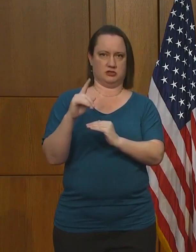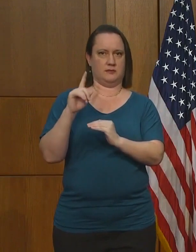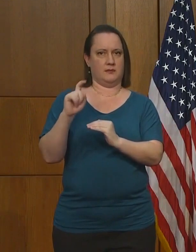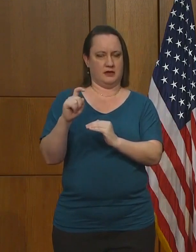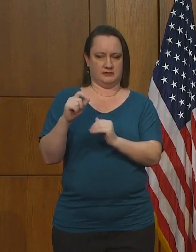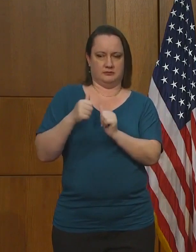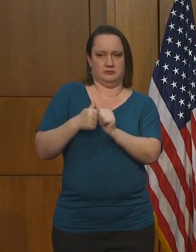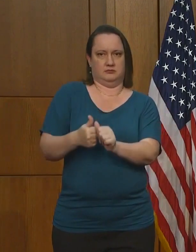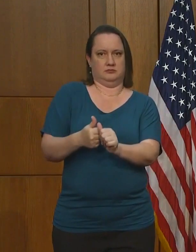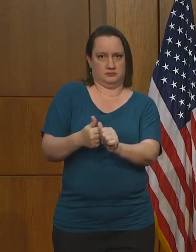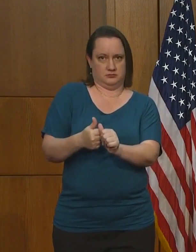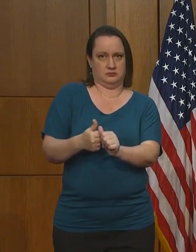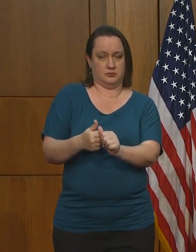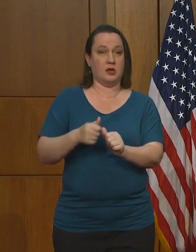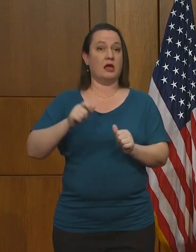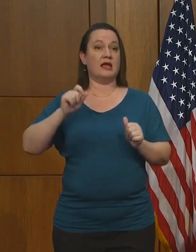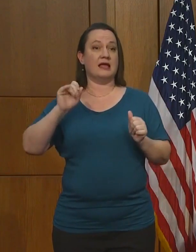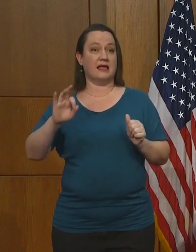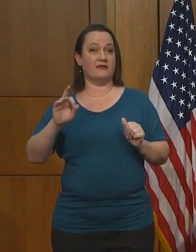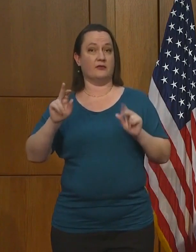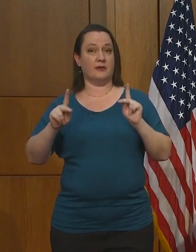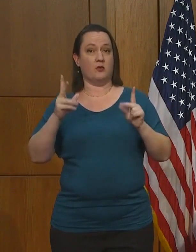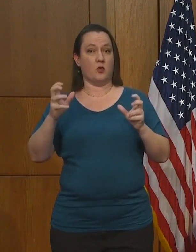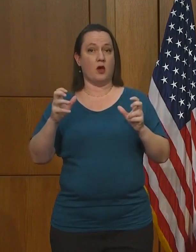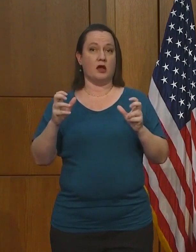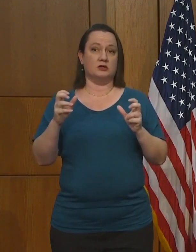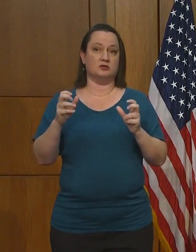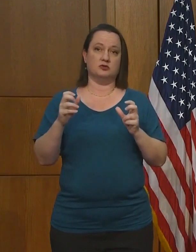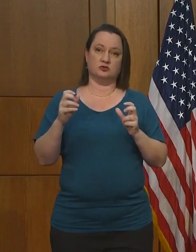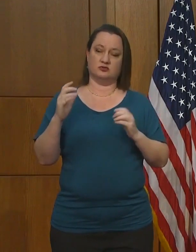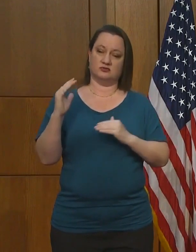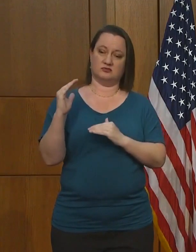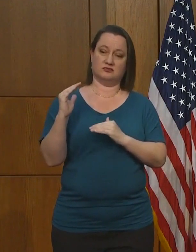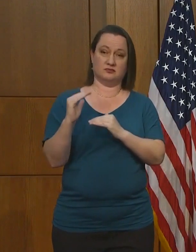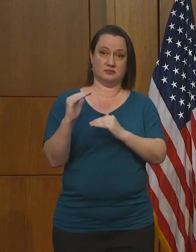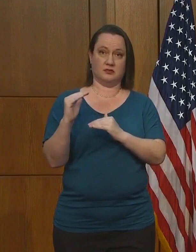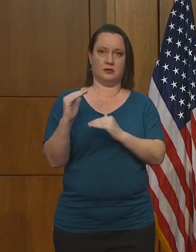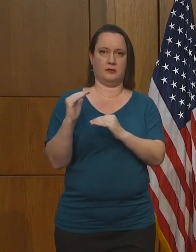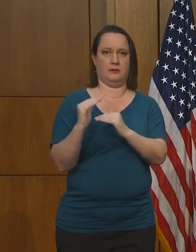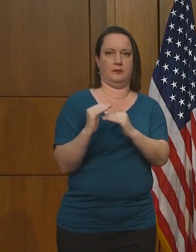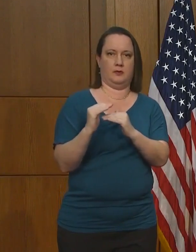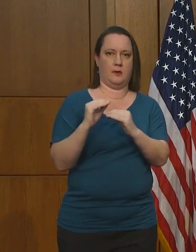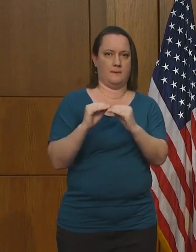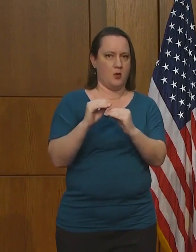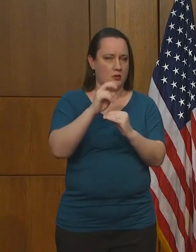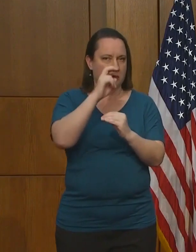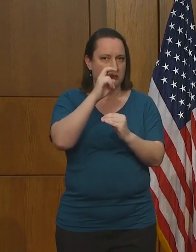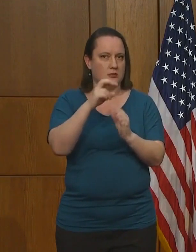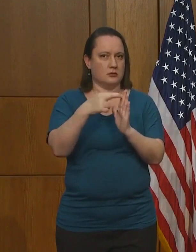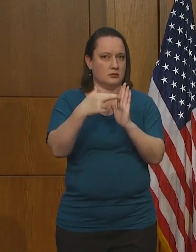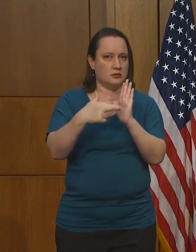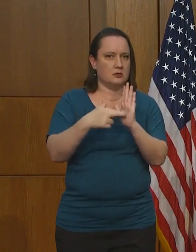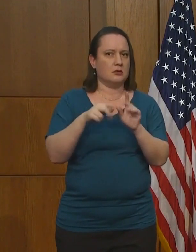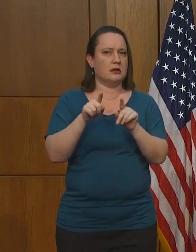FLOOR- IN PLACE SO THAT WE WILL MAINTAIN- NOW IF INDIVIDUALS WANT TO RAISE THE CEILING OUT